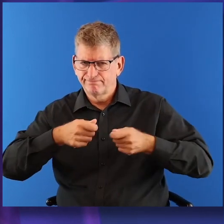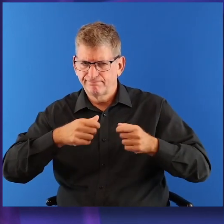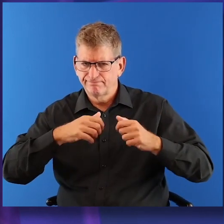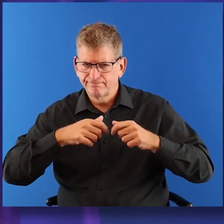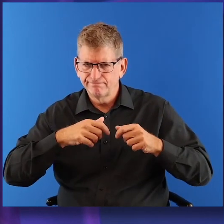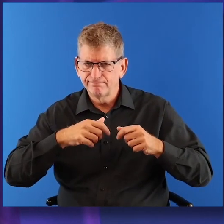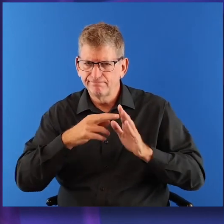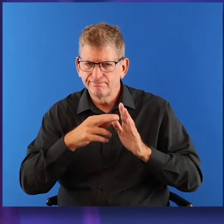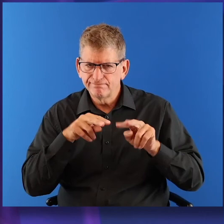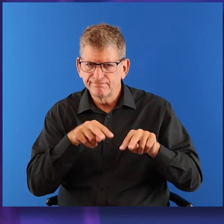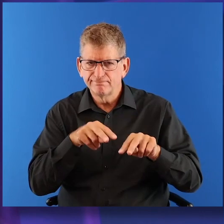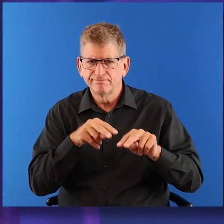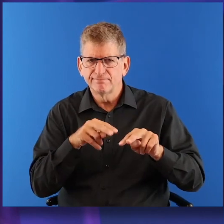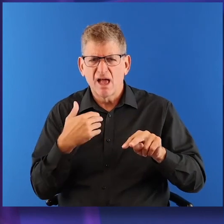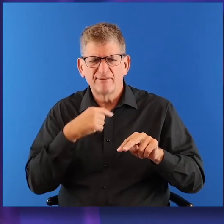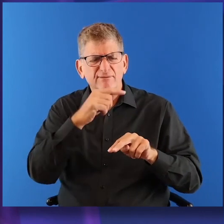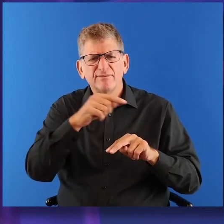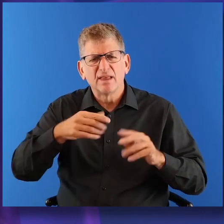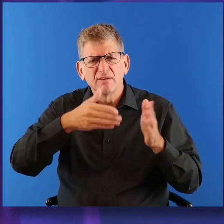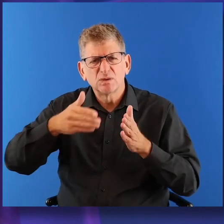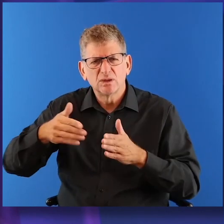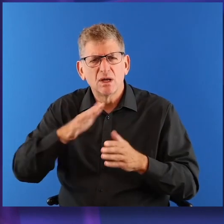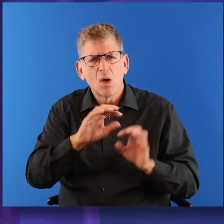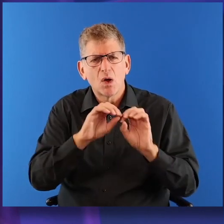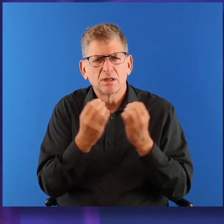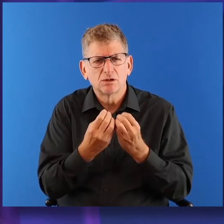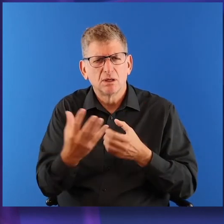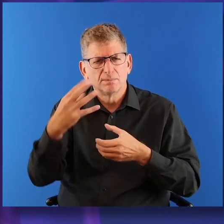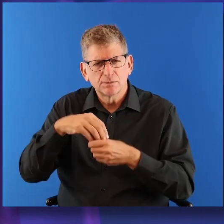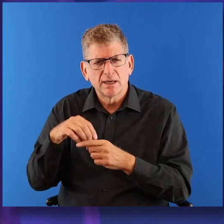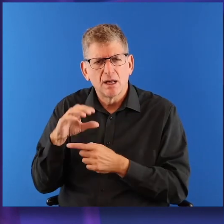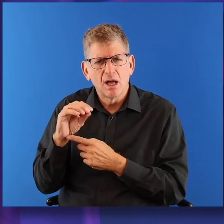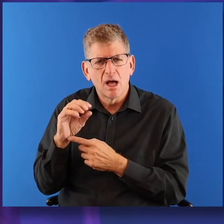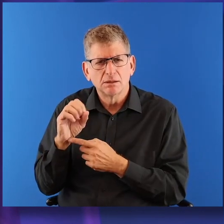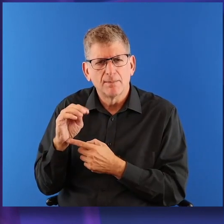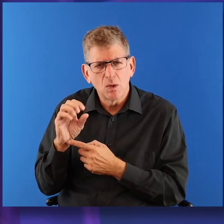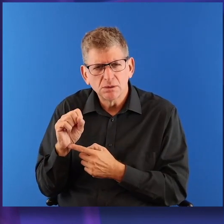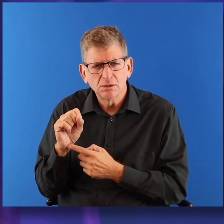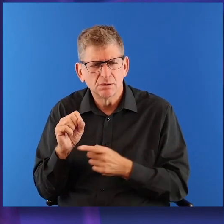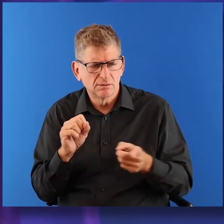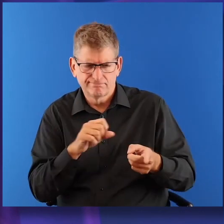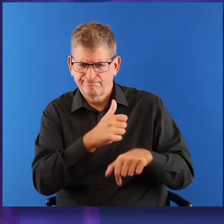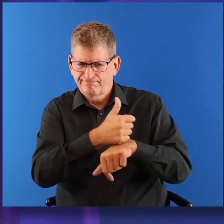These are individuals whose organizations participate in Cosmos, and they create the rules of